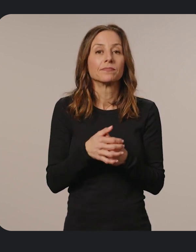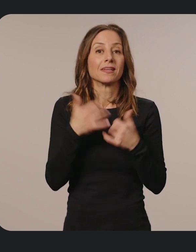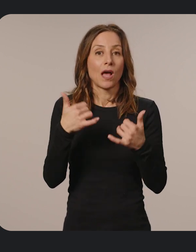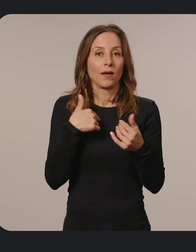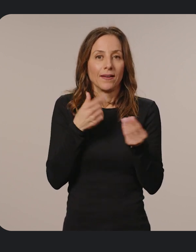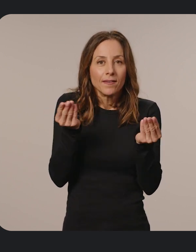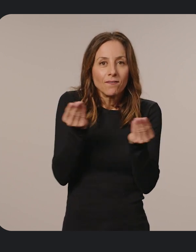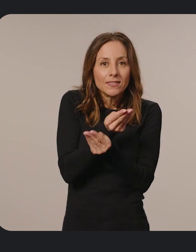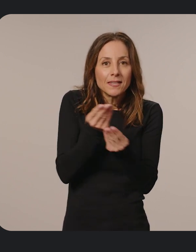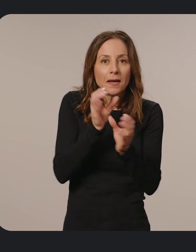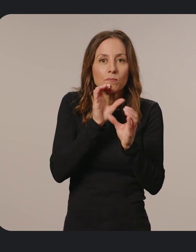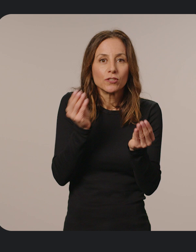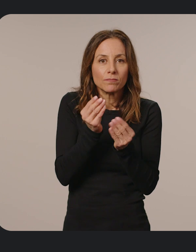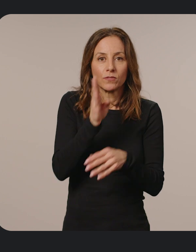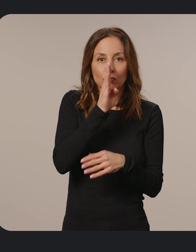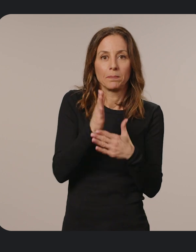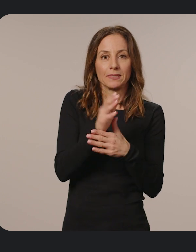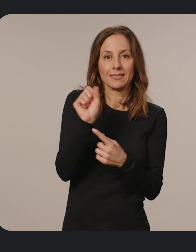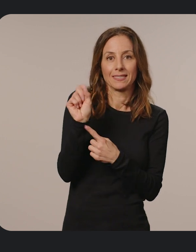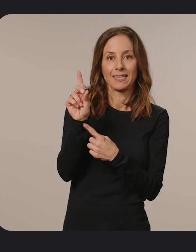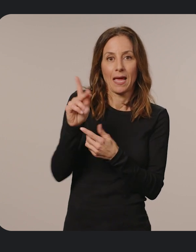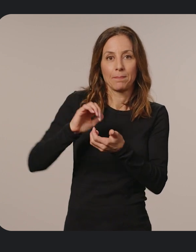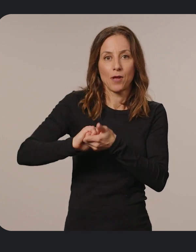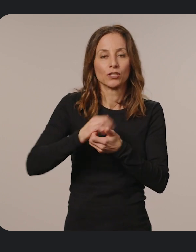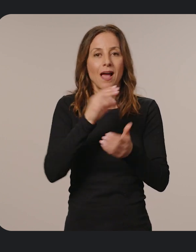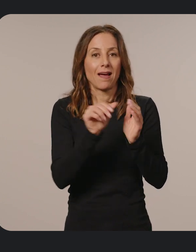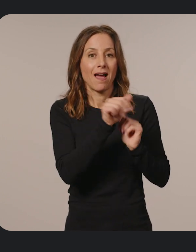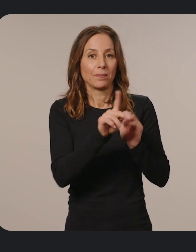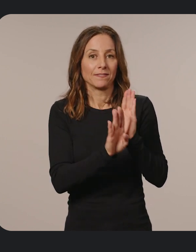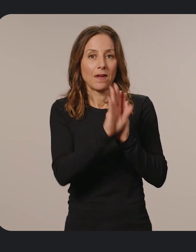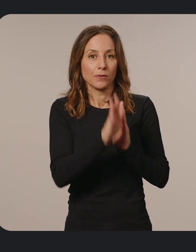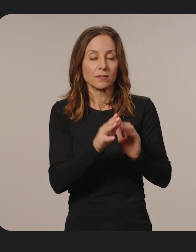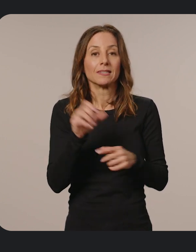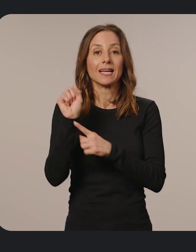the issue. We now facilitate communication directly between SDK partners